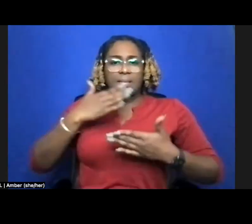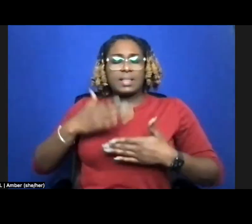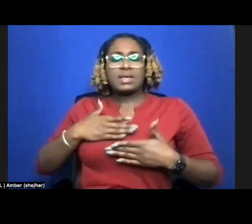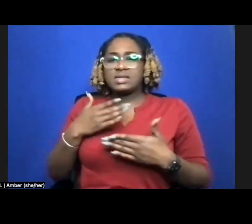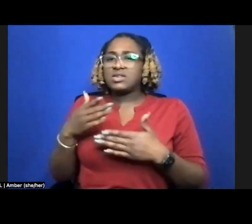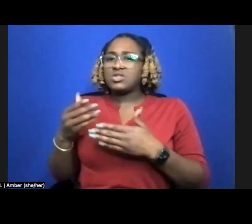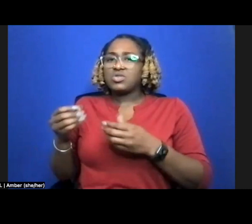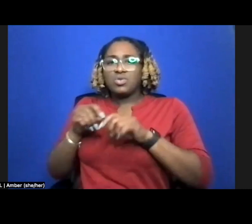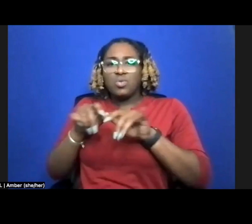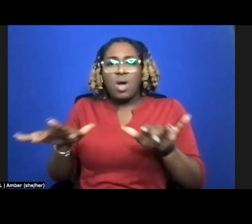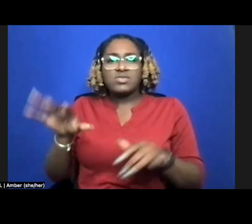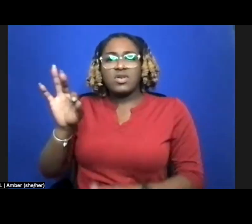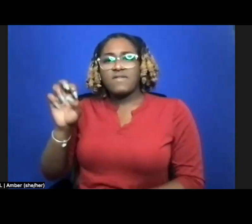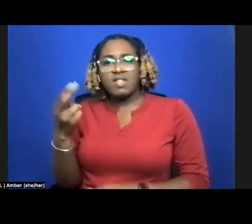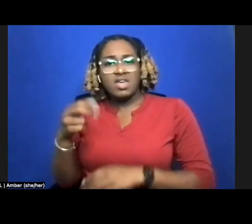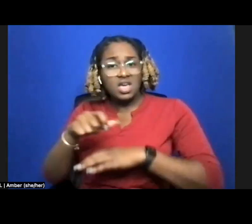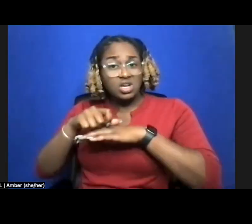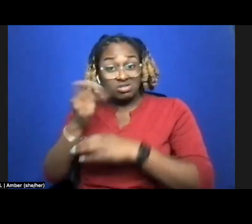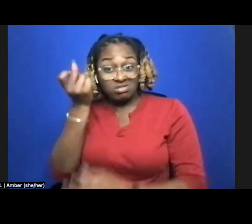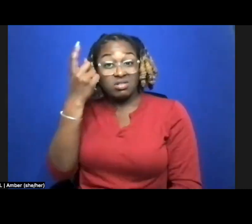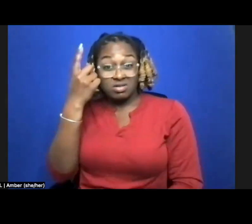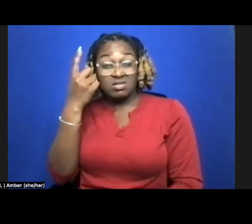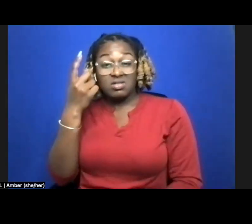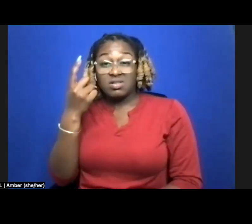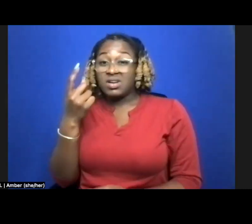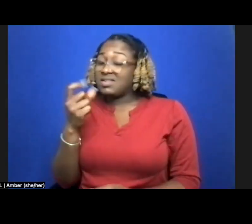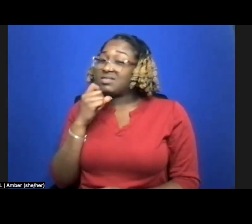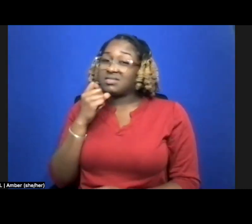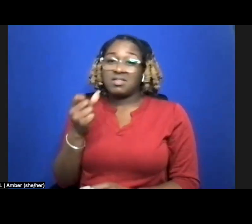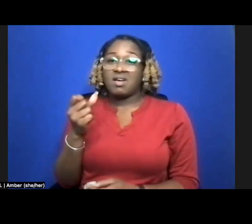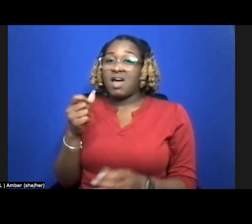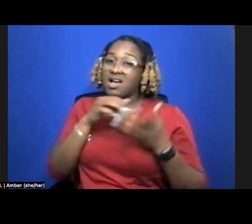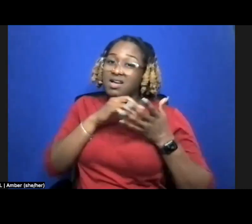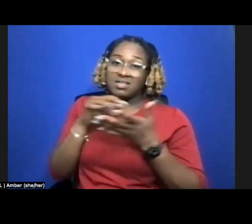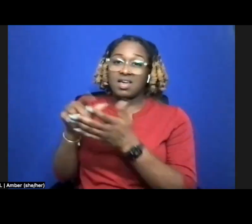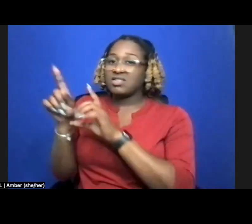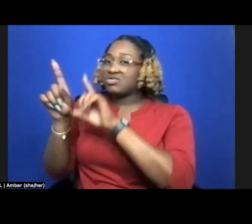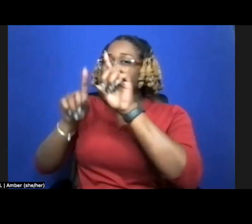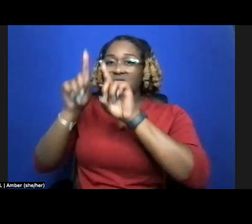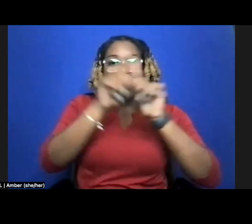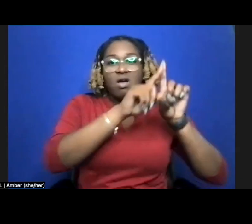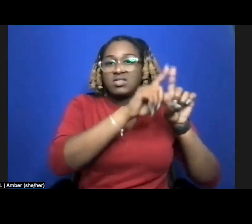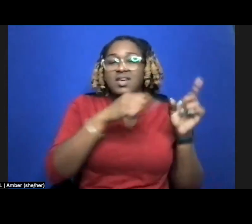do you follow me? it’s not that i study the stars, but i listen for the night to